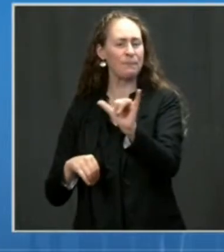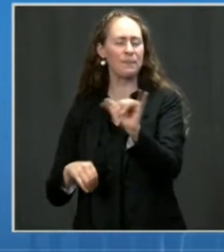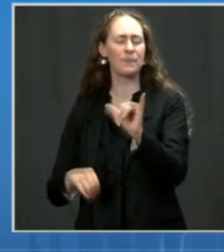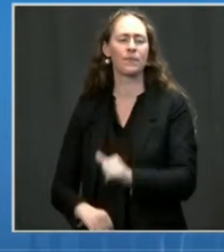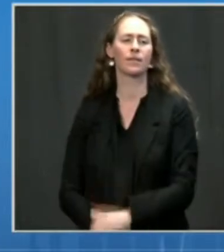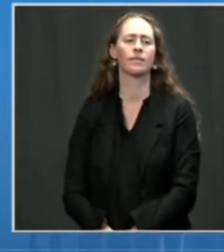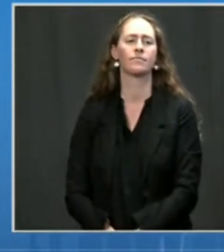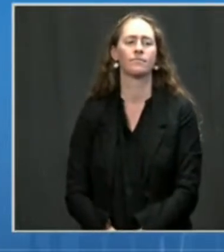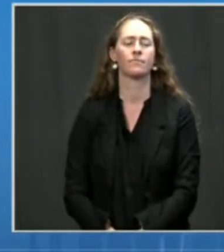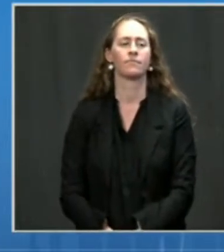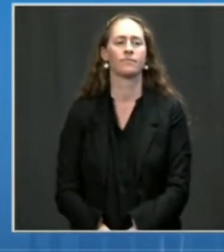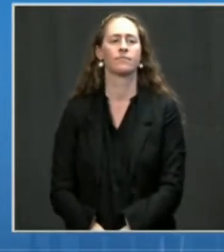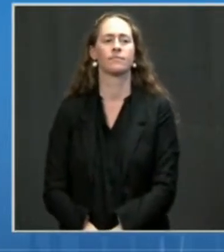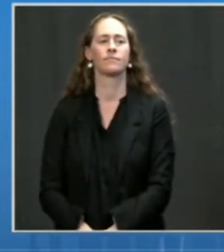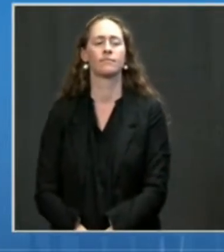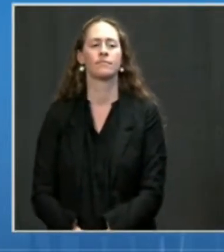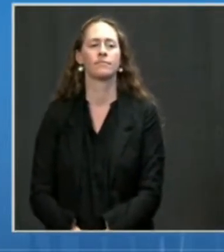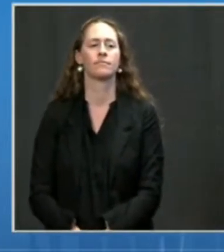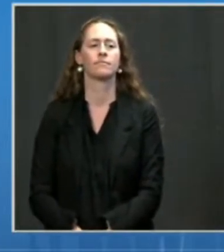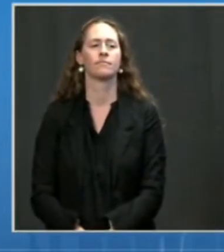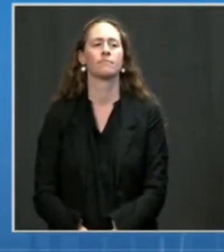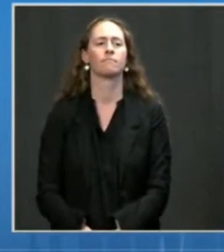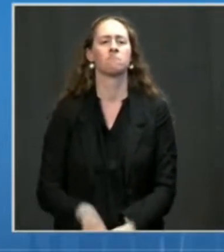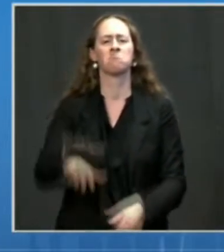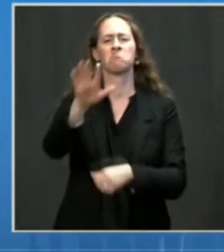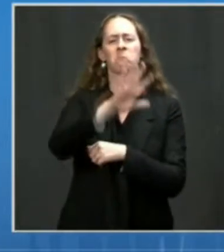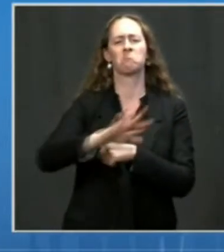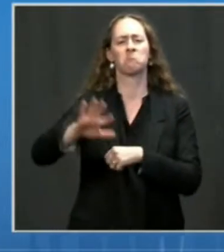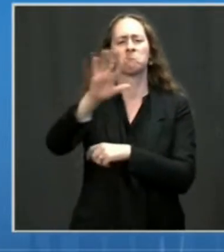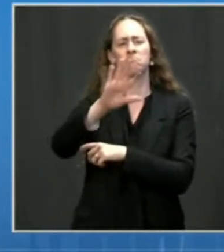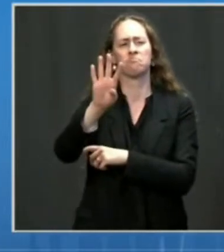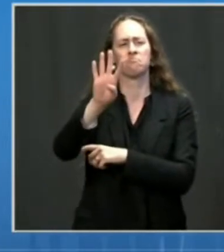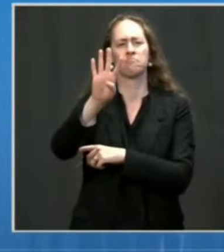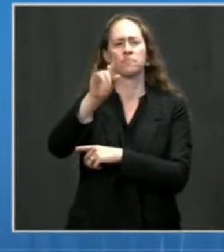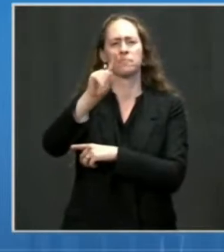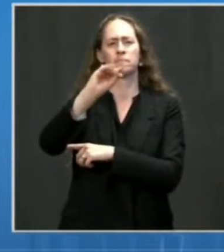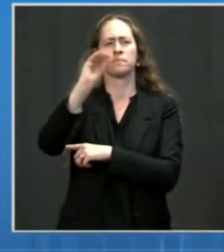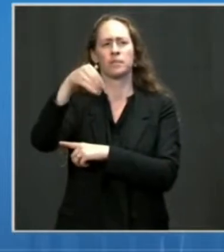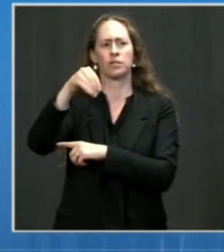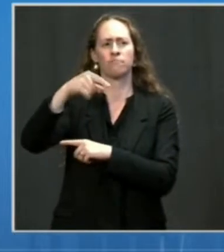PEAK OF LAST SUMMER. THE SEVEN-DAY AVERAGE OF HOSPITAL ADMISSIONS IS ABOUT